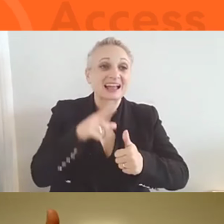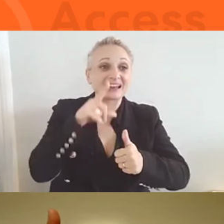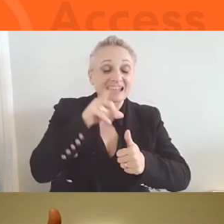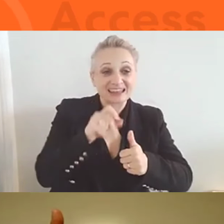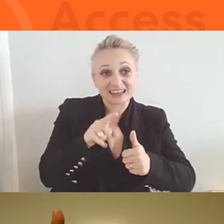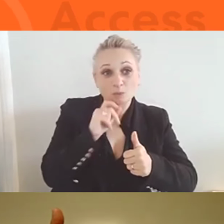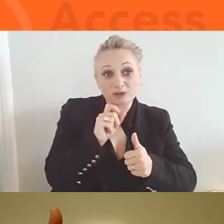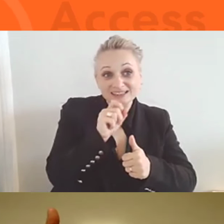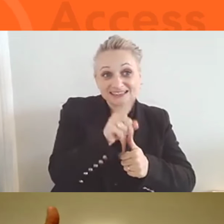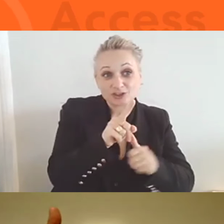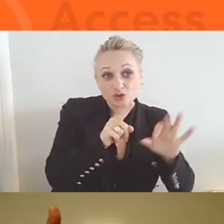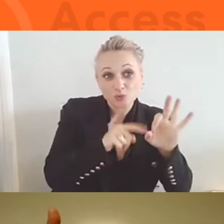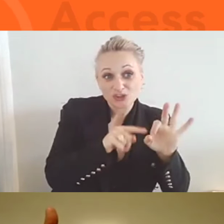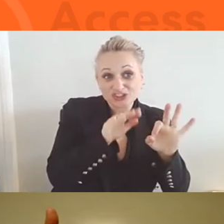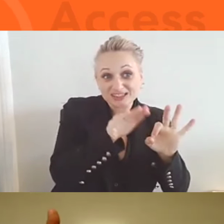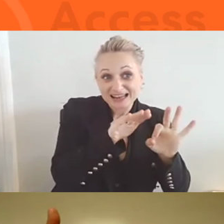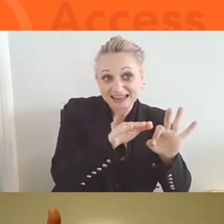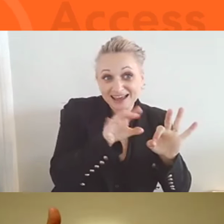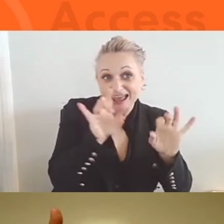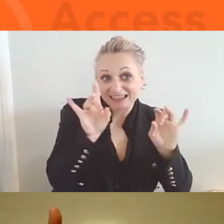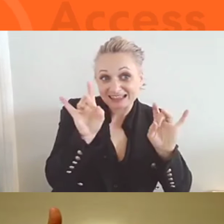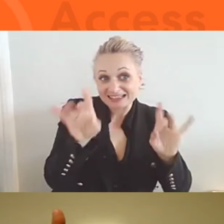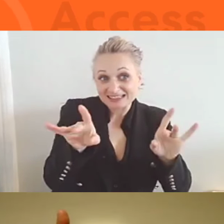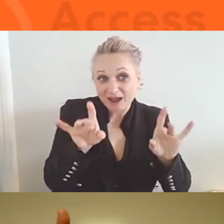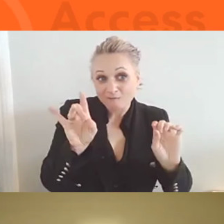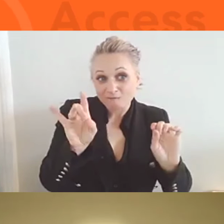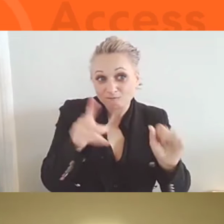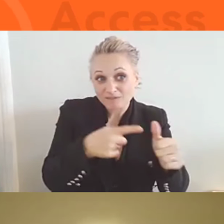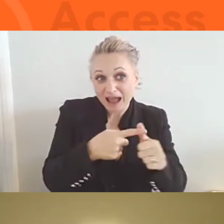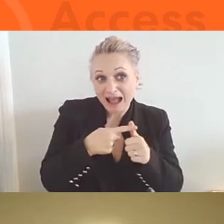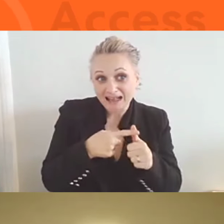and then provide responses and then we can distribute that? Brilliant,